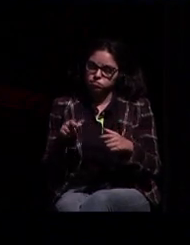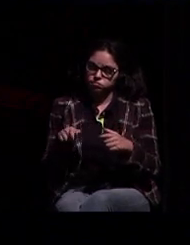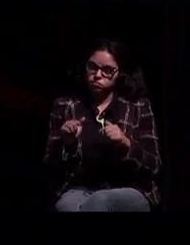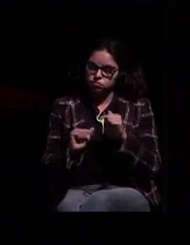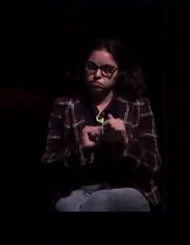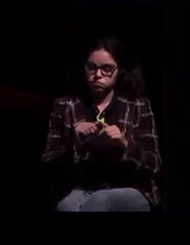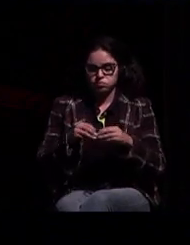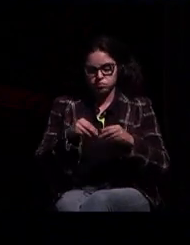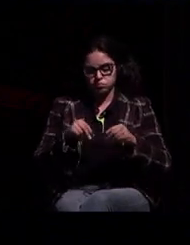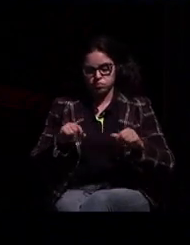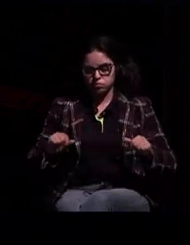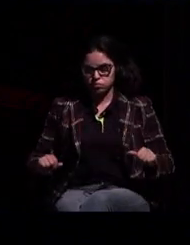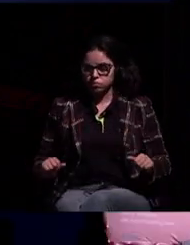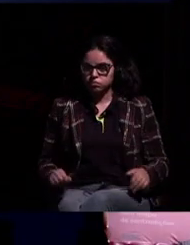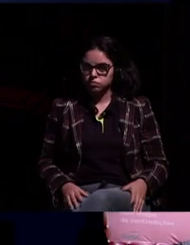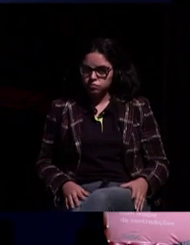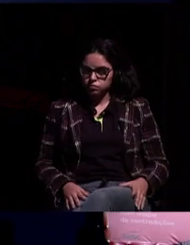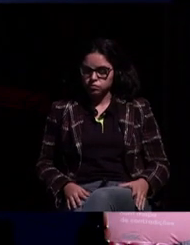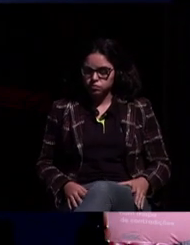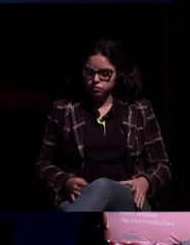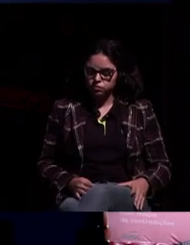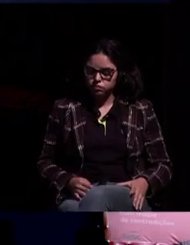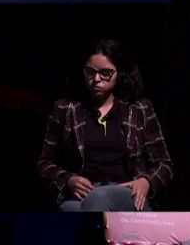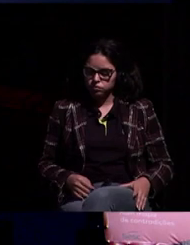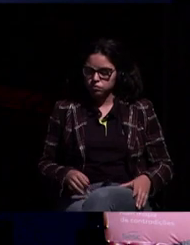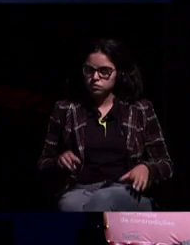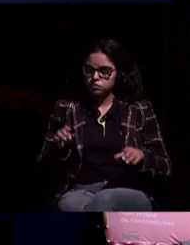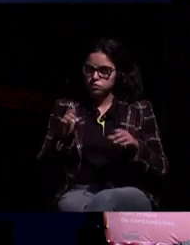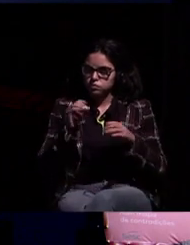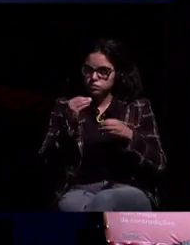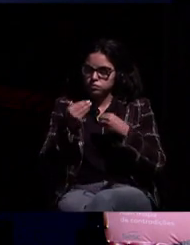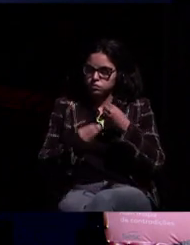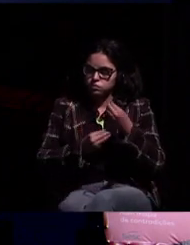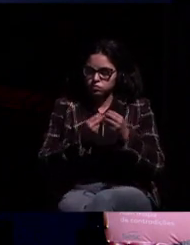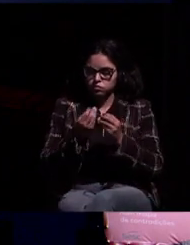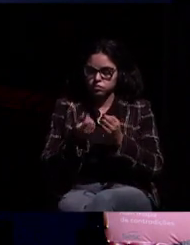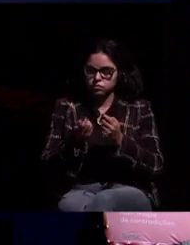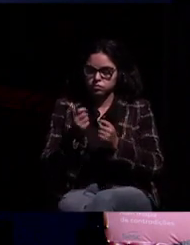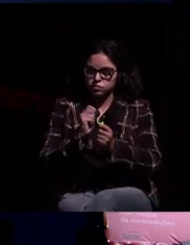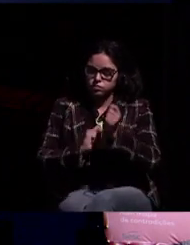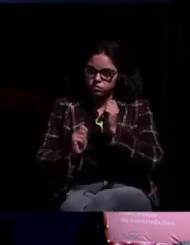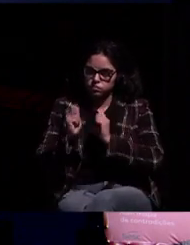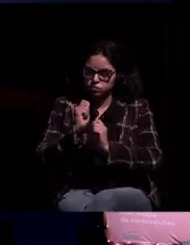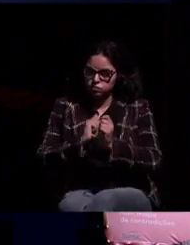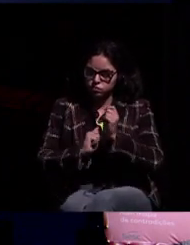on what economic specialties it is based, and to what extent it helps